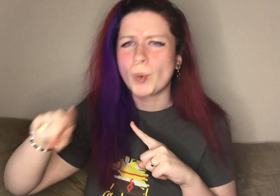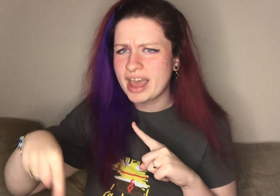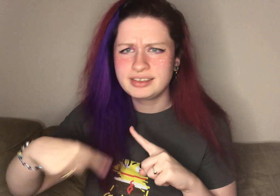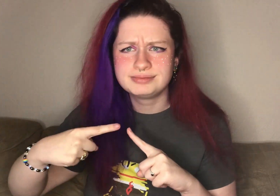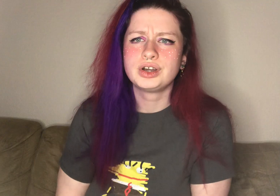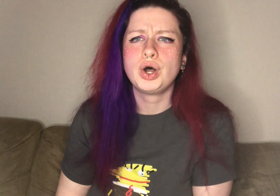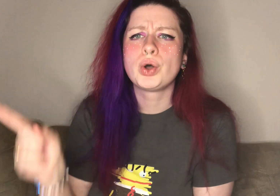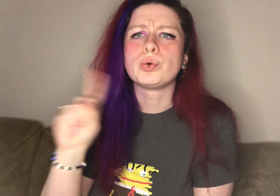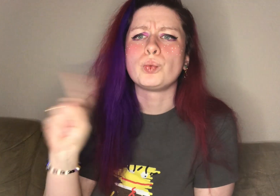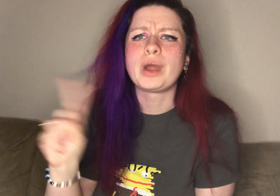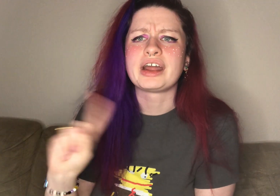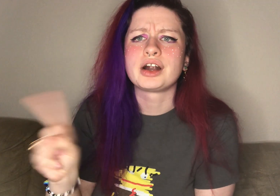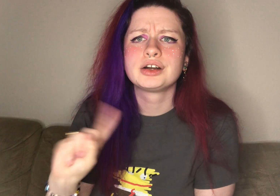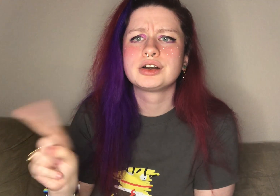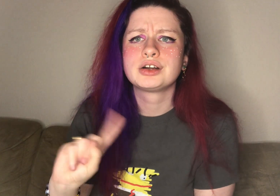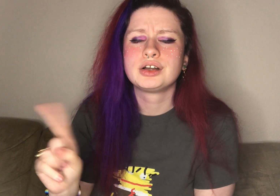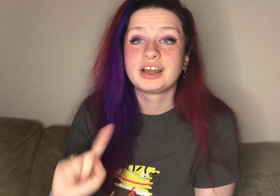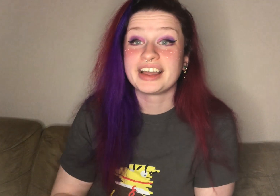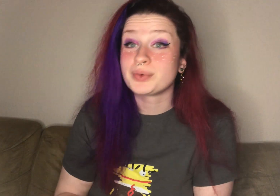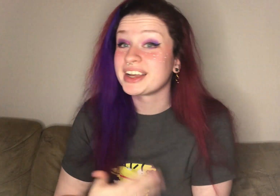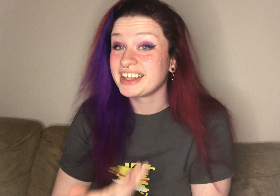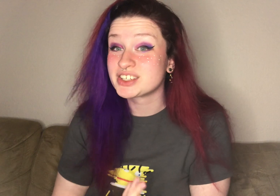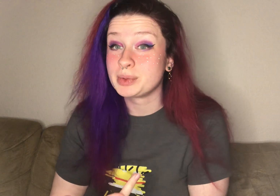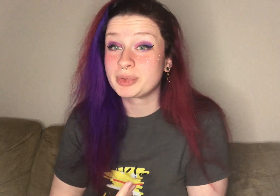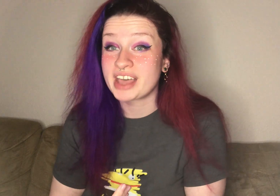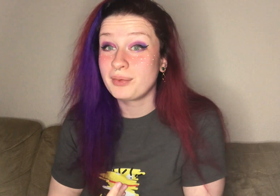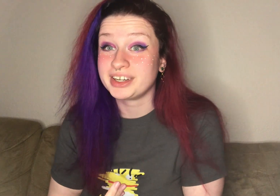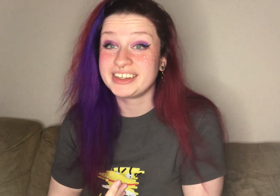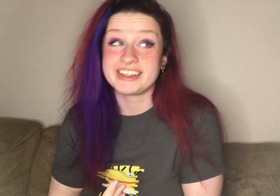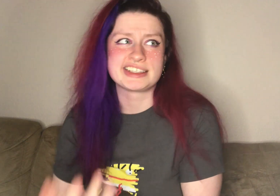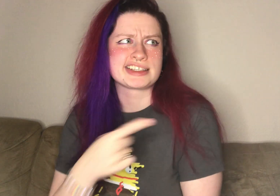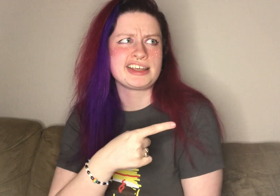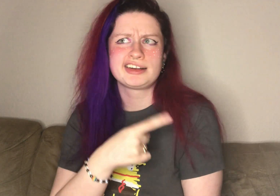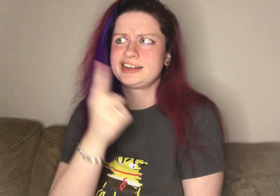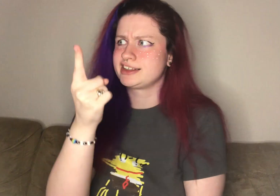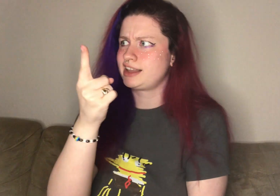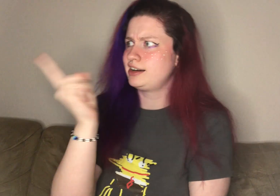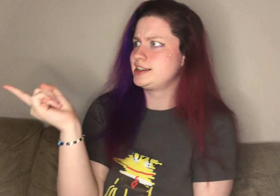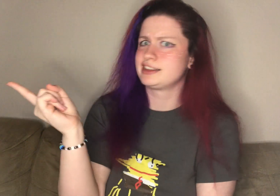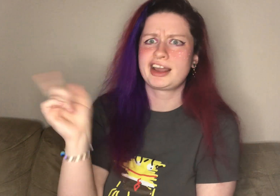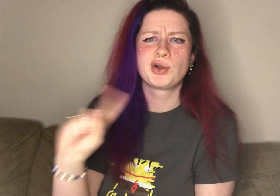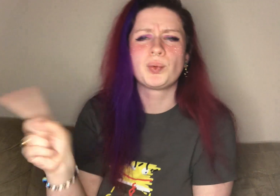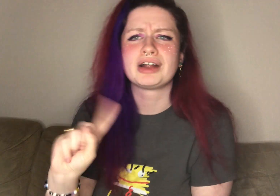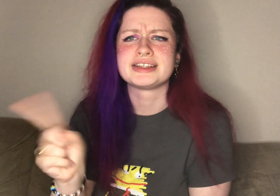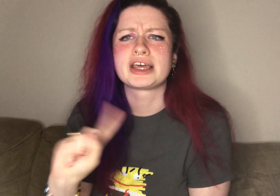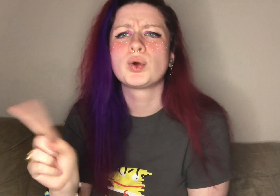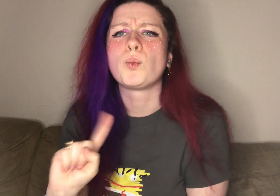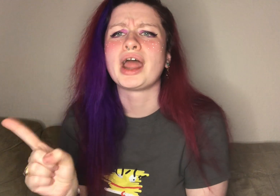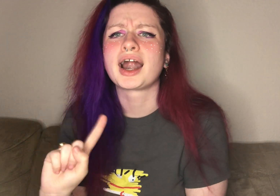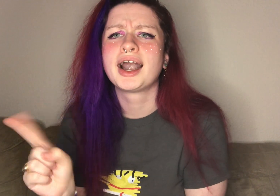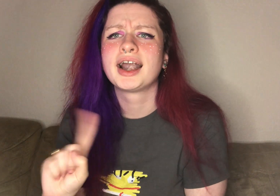when where and the way i like to remember that one is: is it here? is it there? is it there? where is it? where